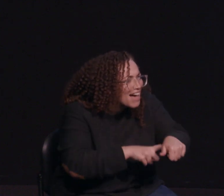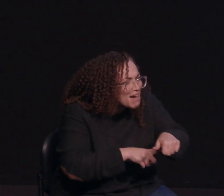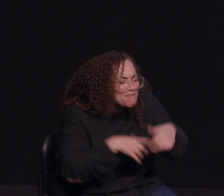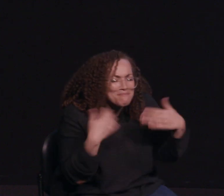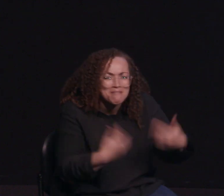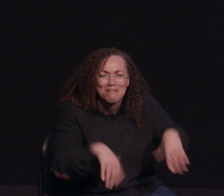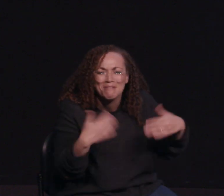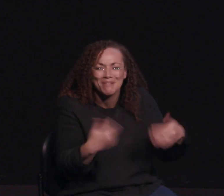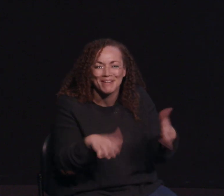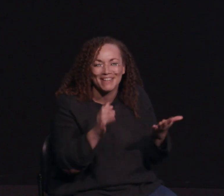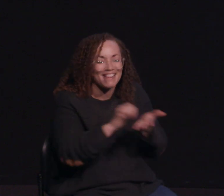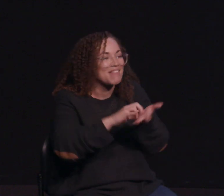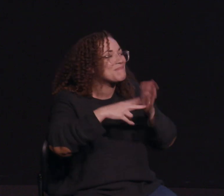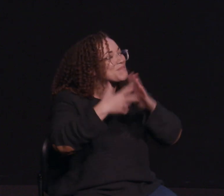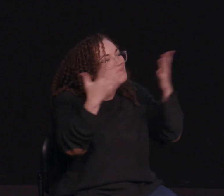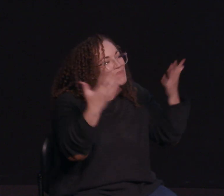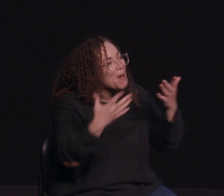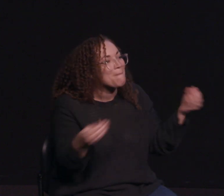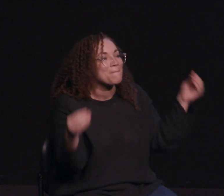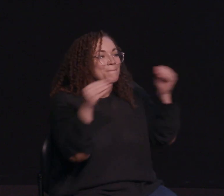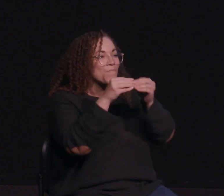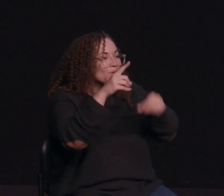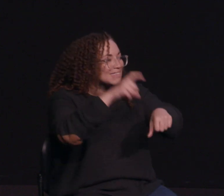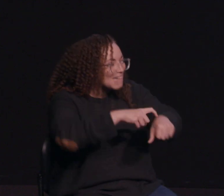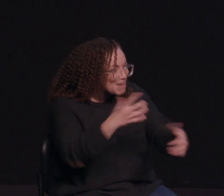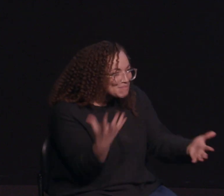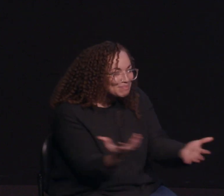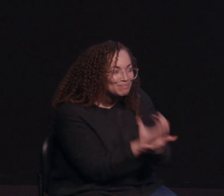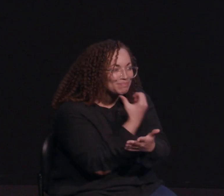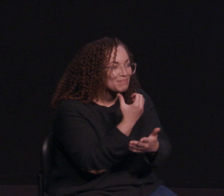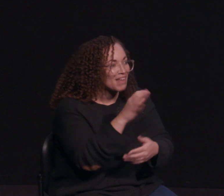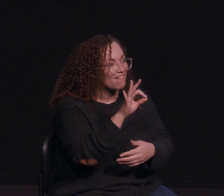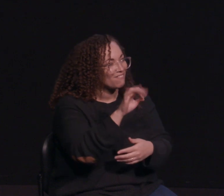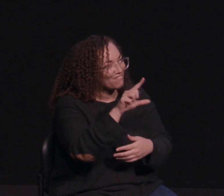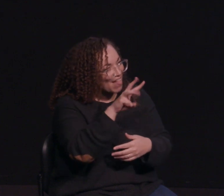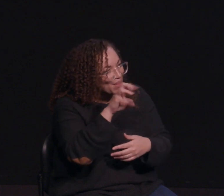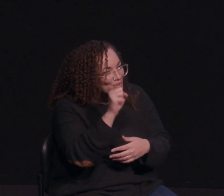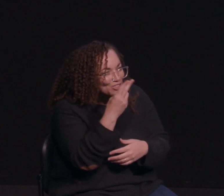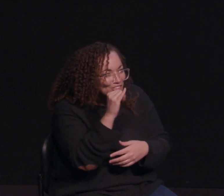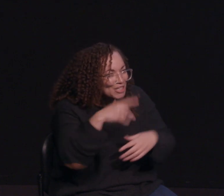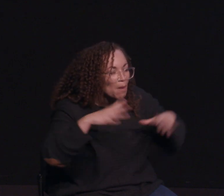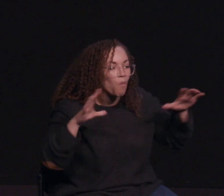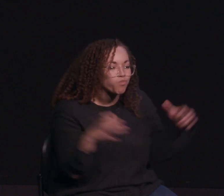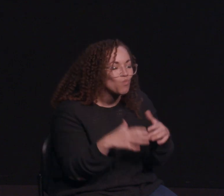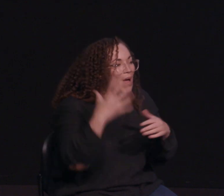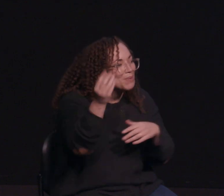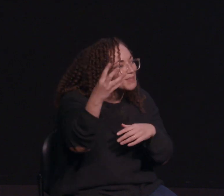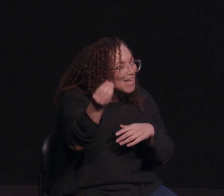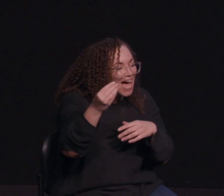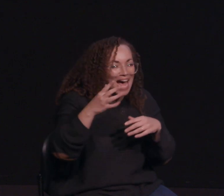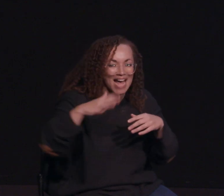But that means there's more time to fellowship outside and we look forward to chatting with you.